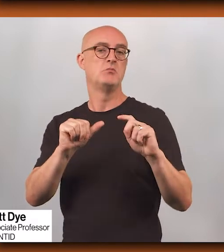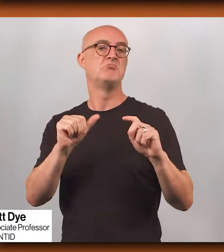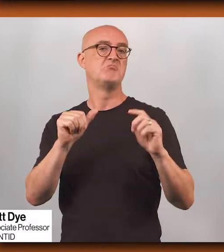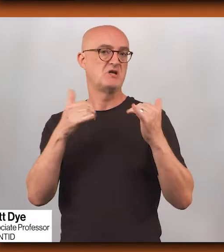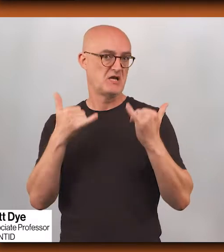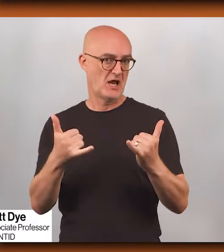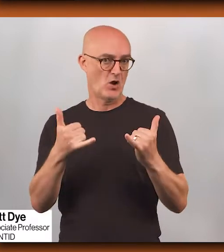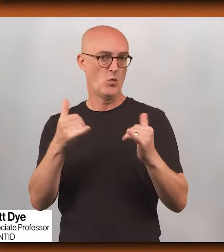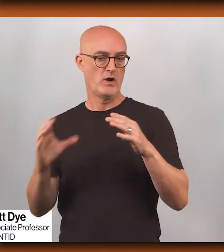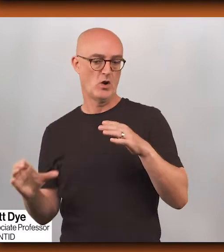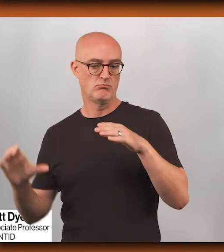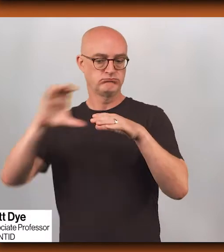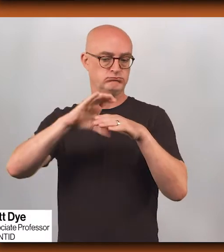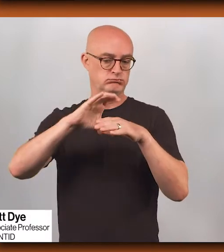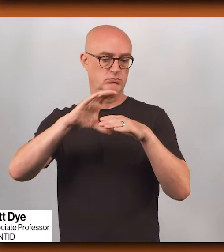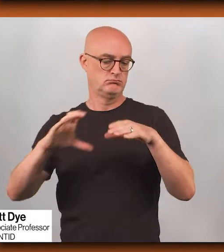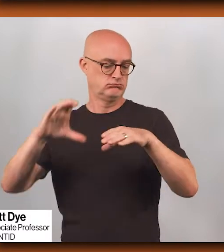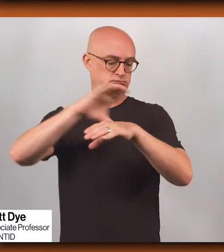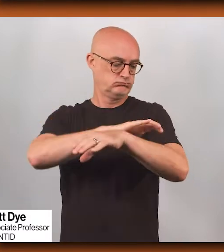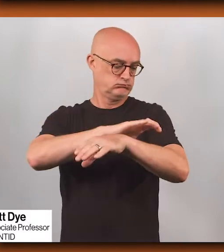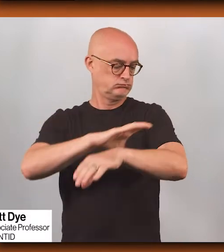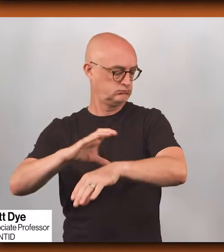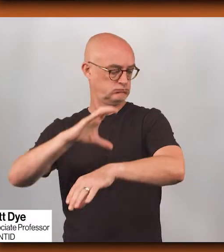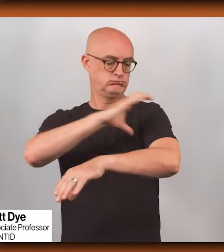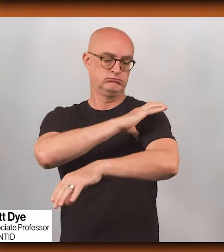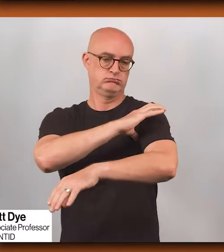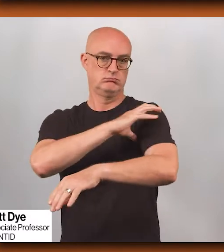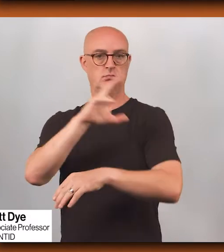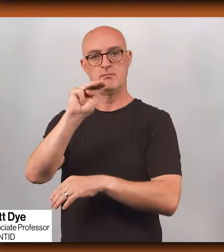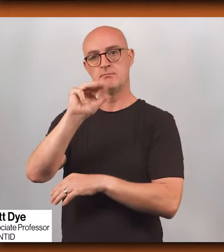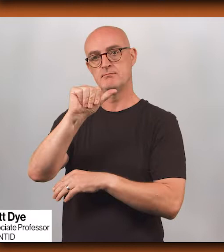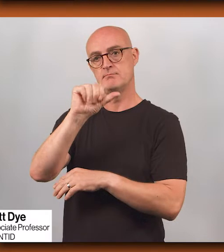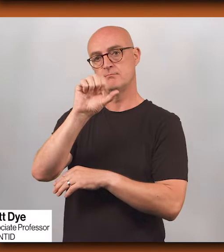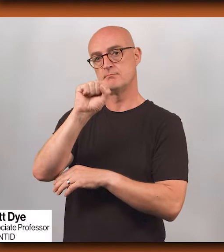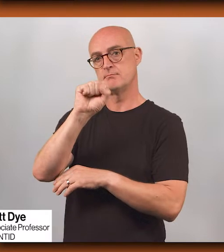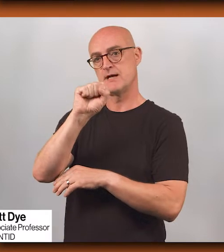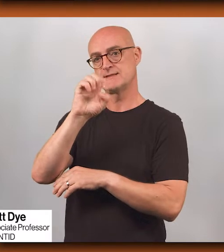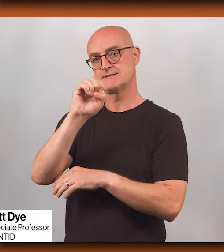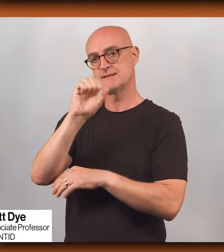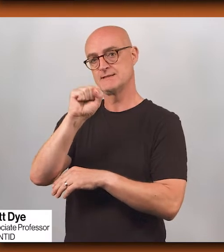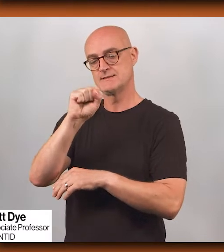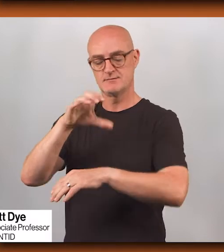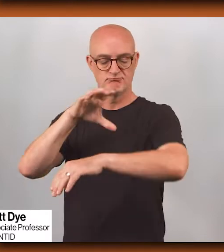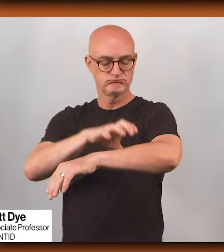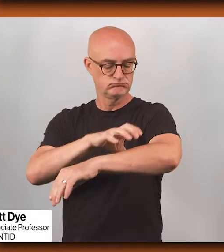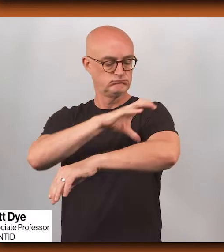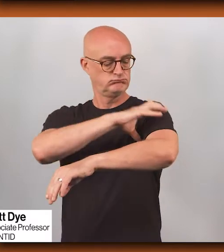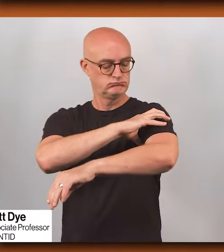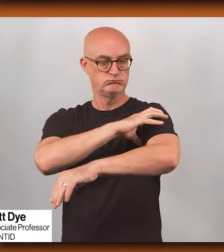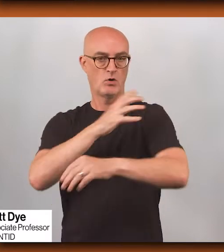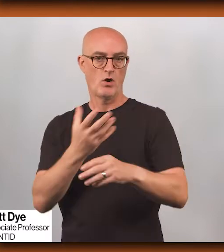the velocities, accelerations into our physics simulator, where we estimate forces using inverse dynamics,